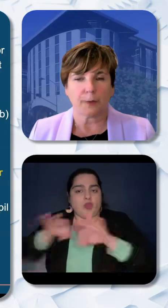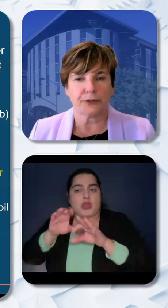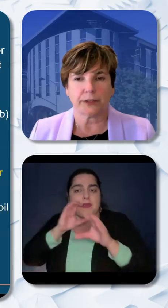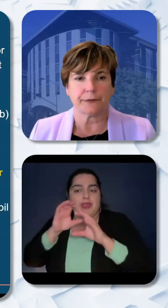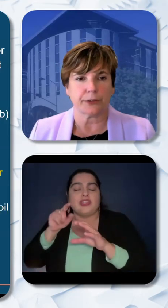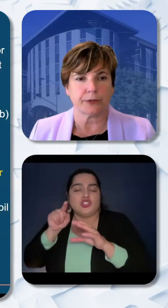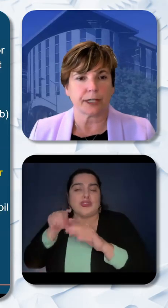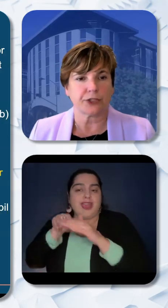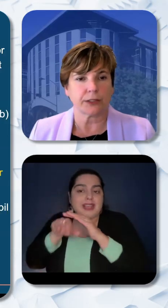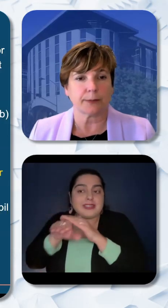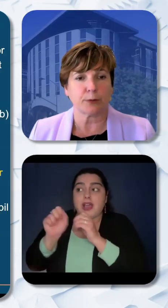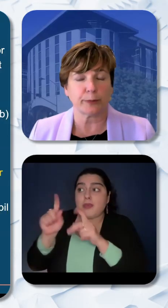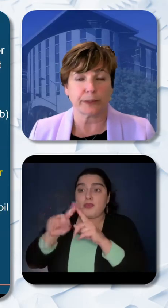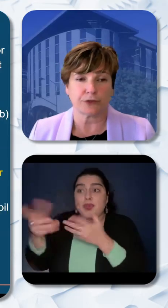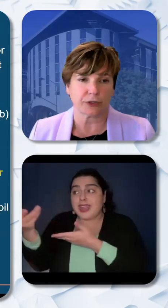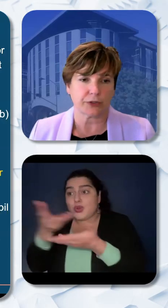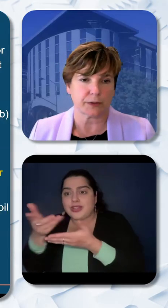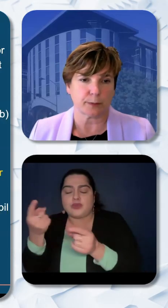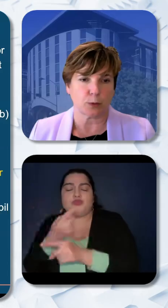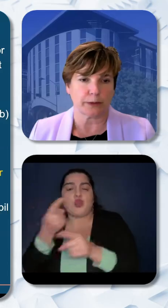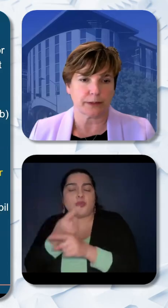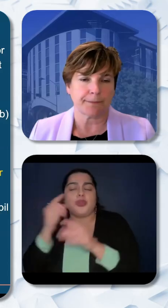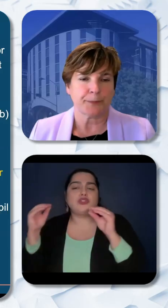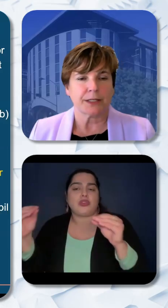opportunities for interaction, and appropriate instructional supports.